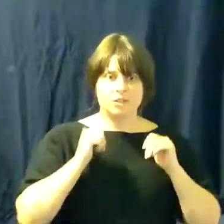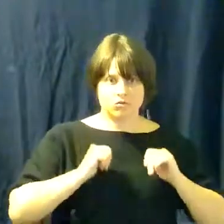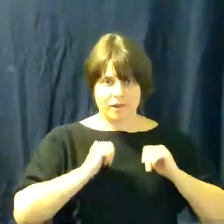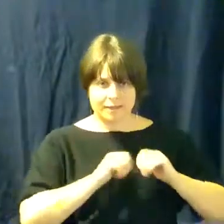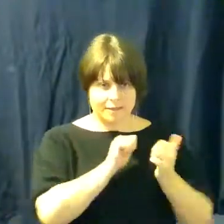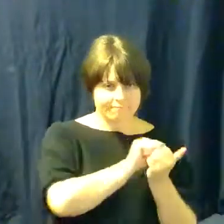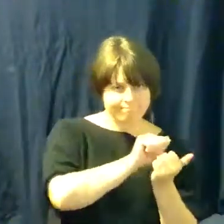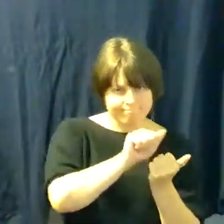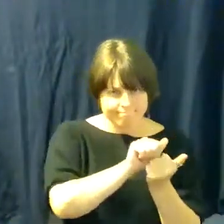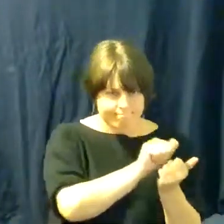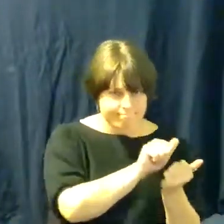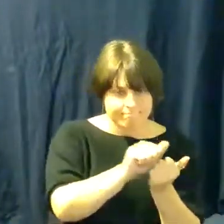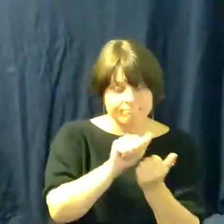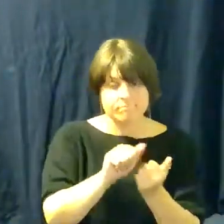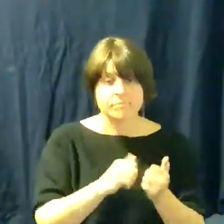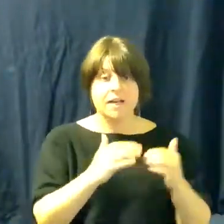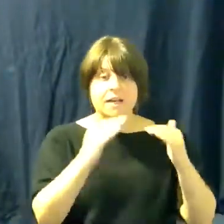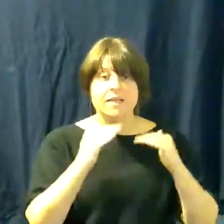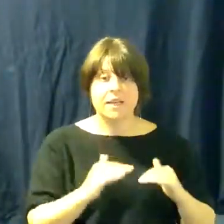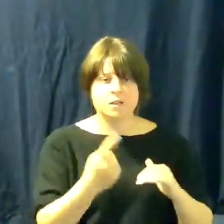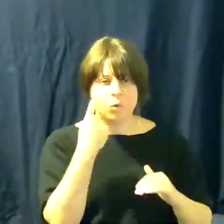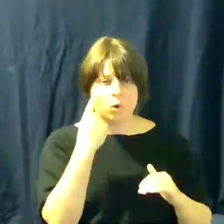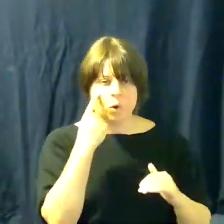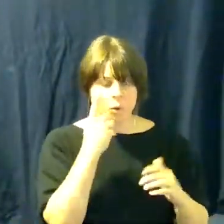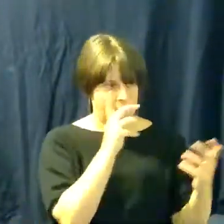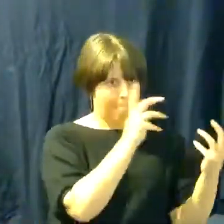I will just talking about briefly about how the program will run from there. We do